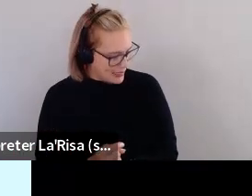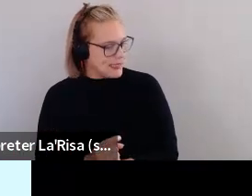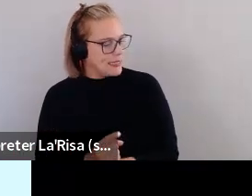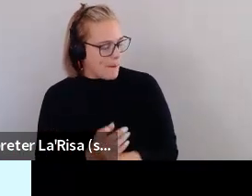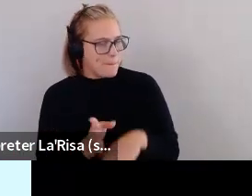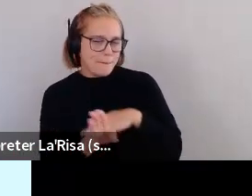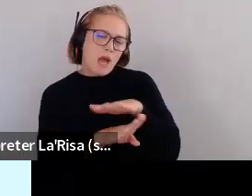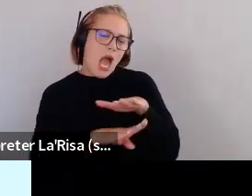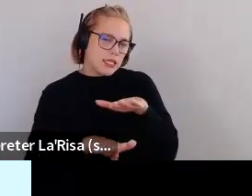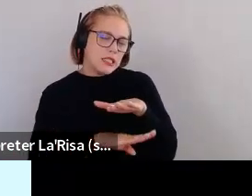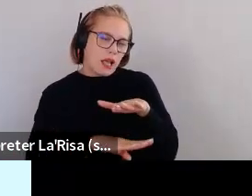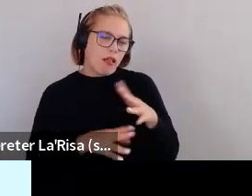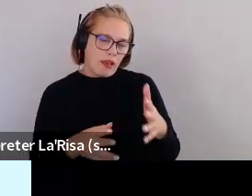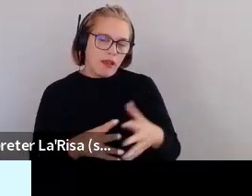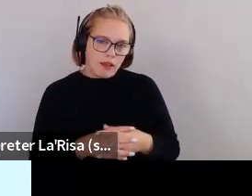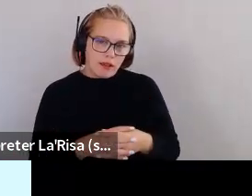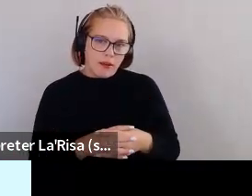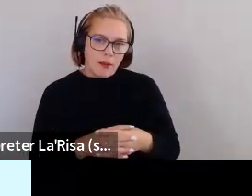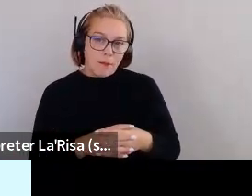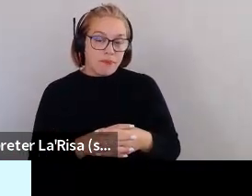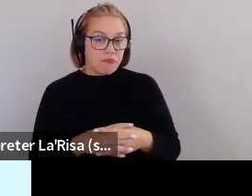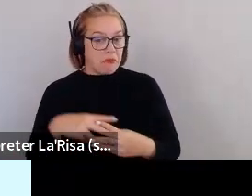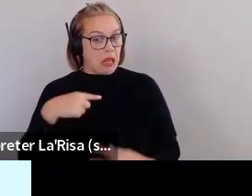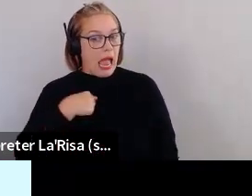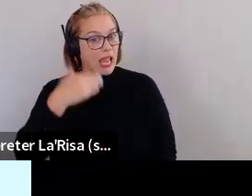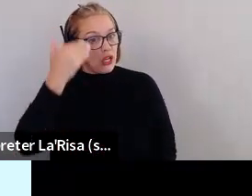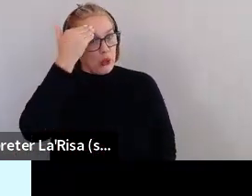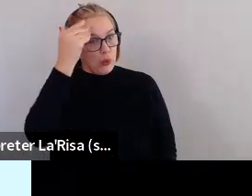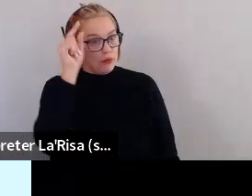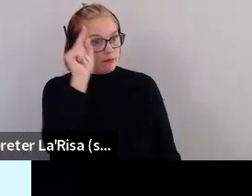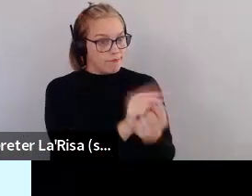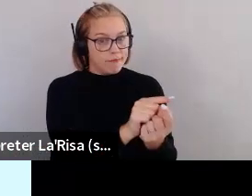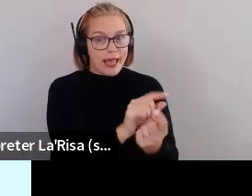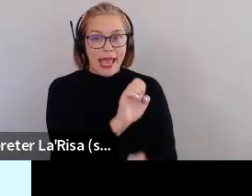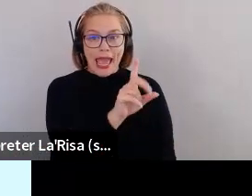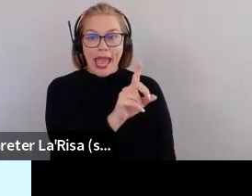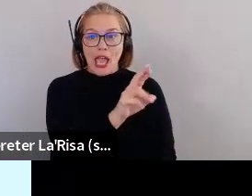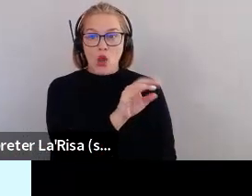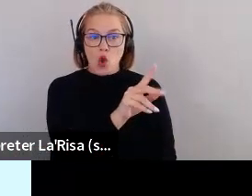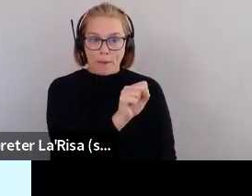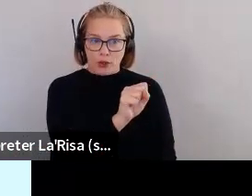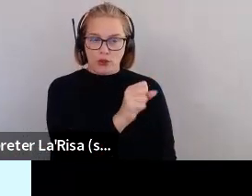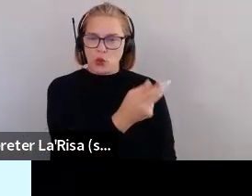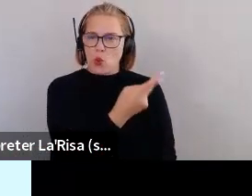the first CIL.